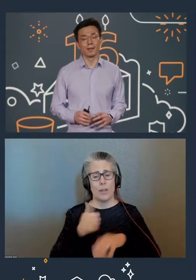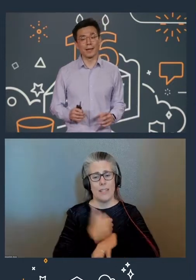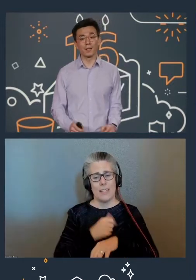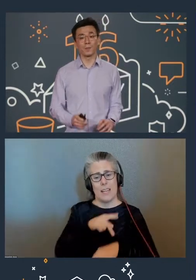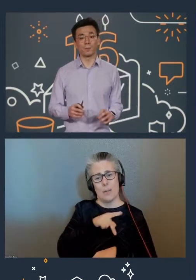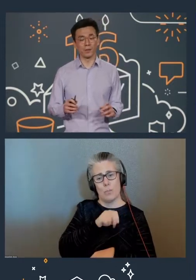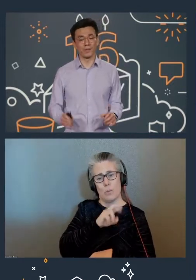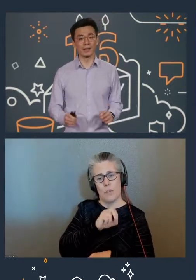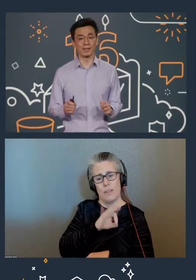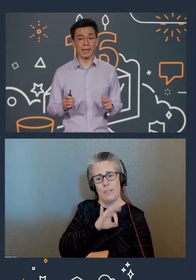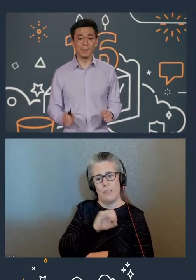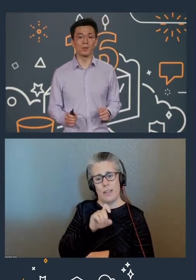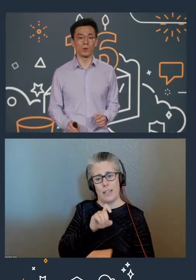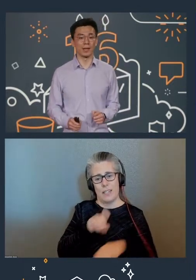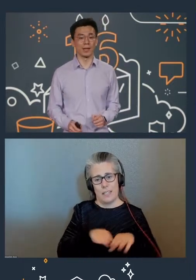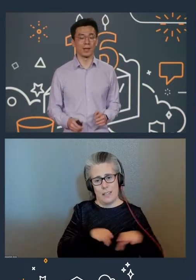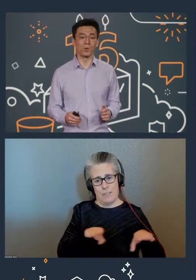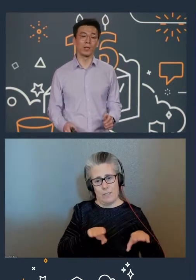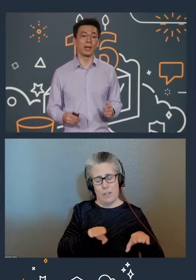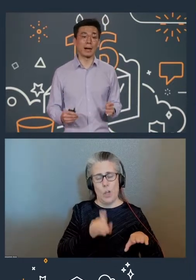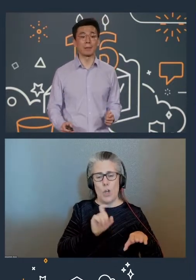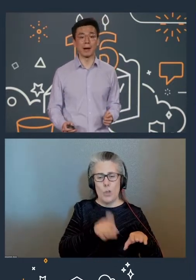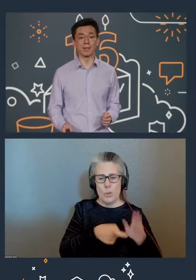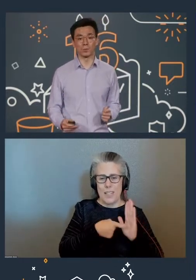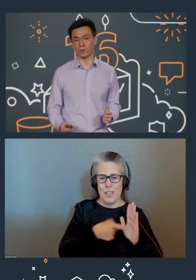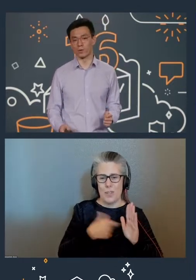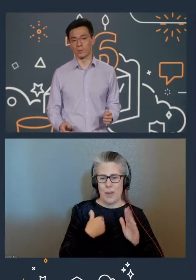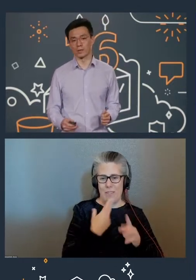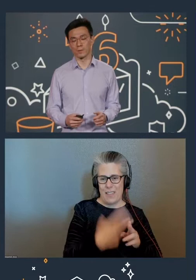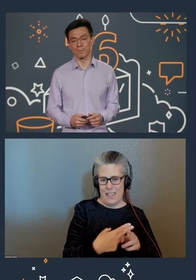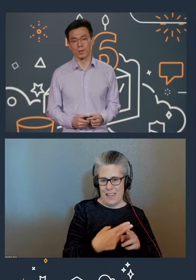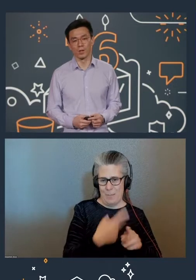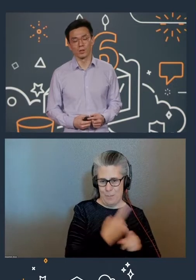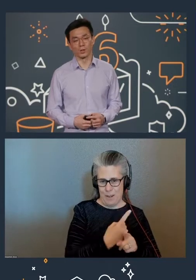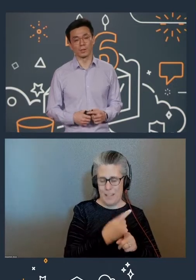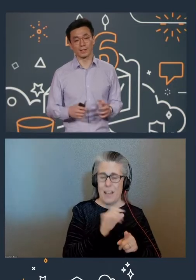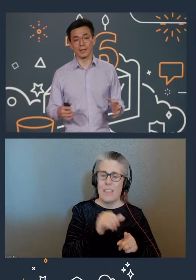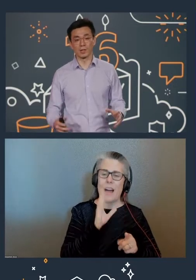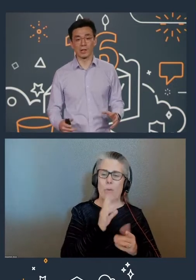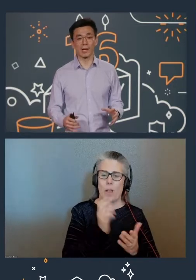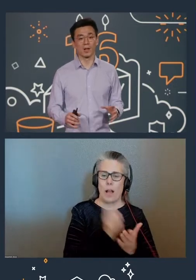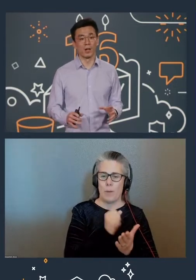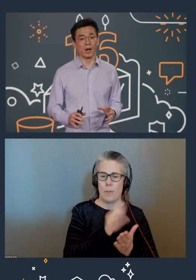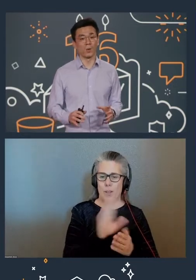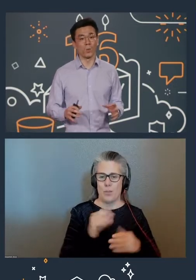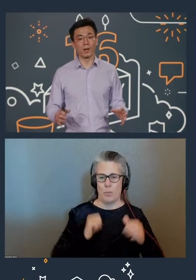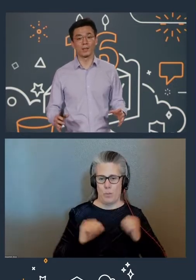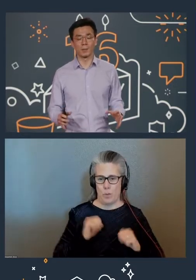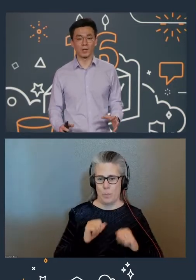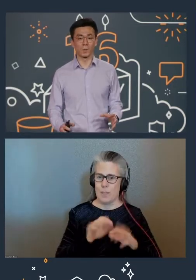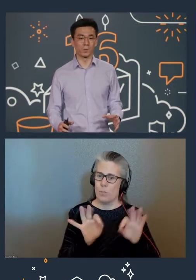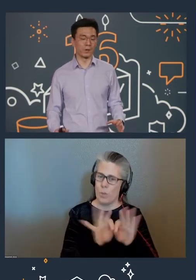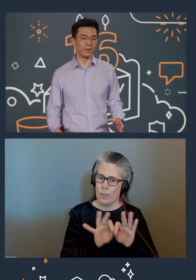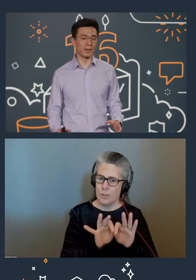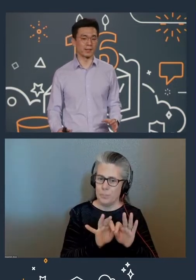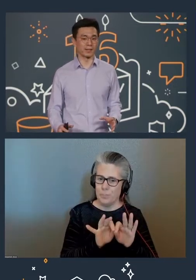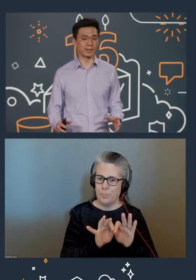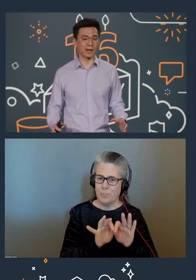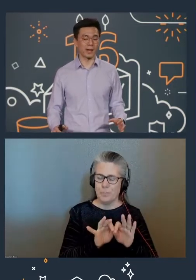getting the prefix naming right can really optimize your performance. So let's take a look at what a typical prefix design